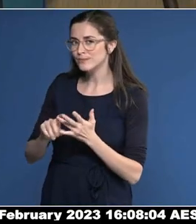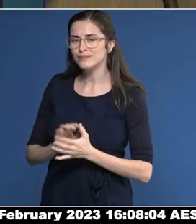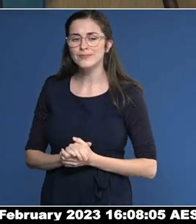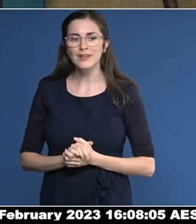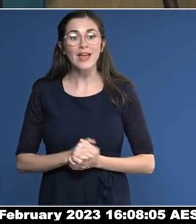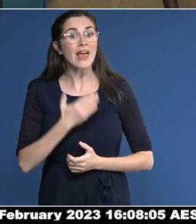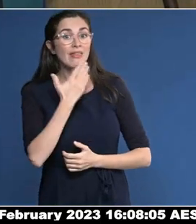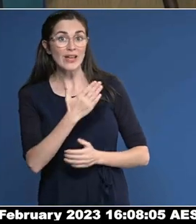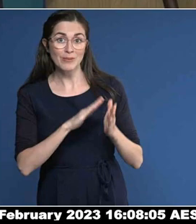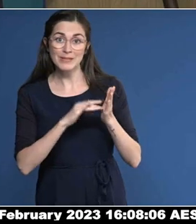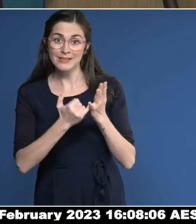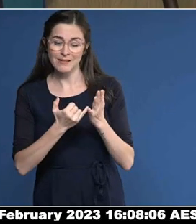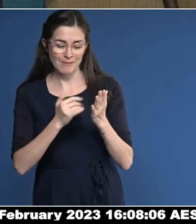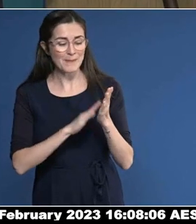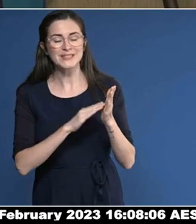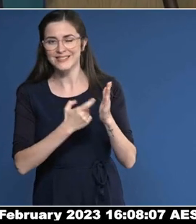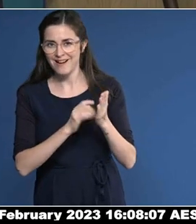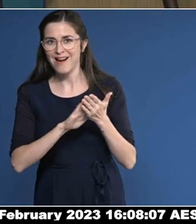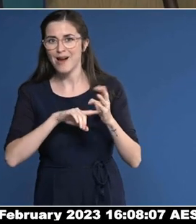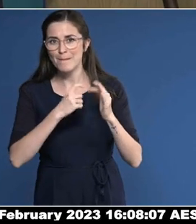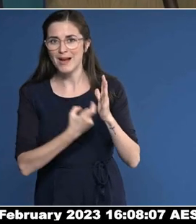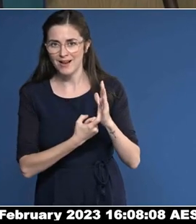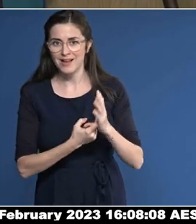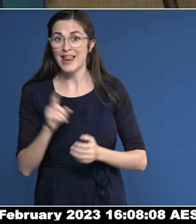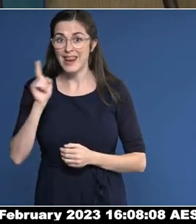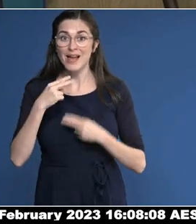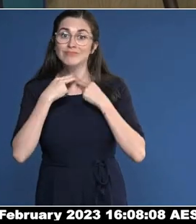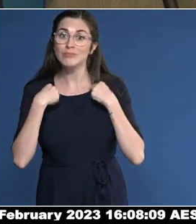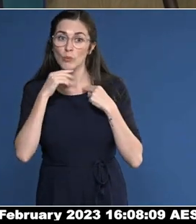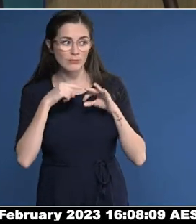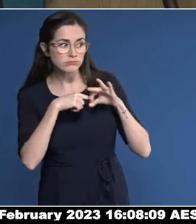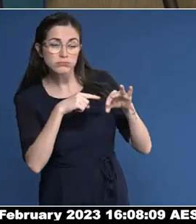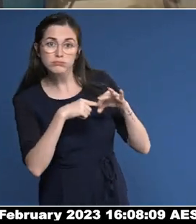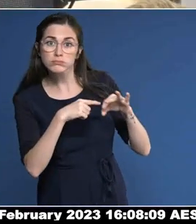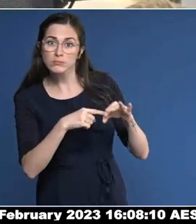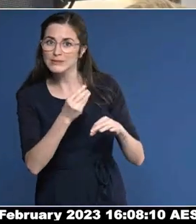I will ask Ms Dowsett now to ask you some questions. Thank you.